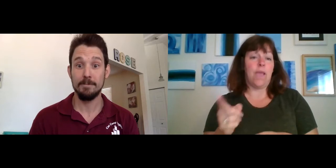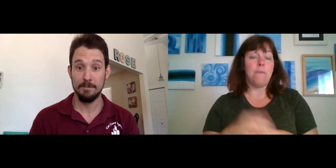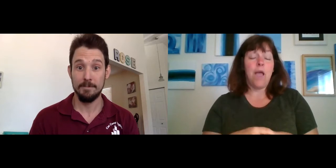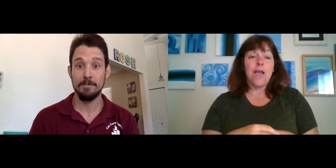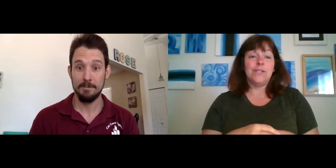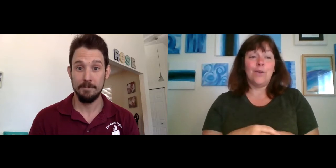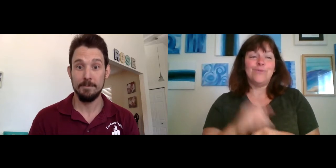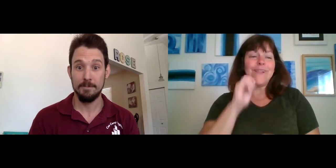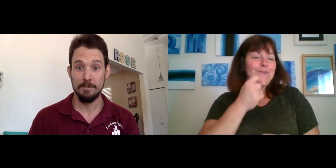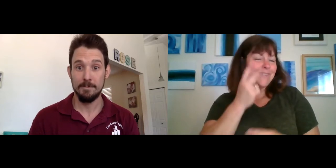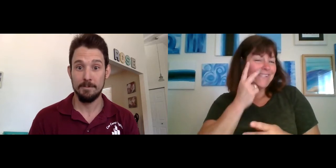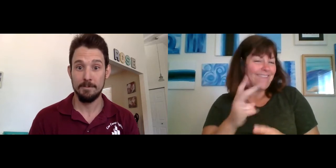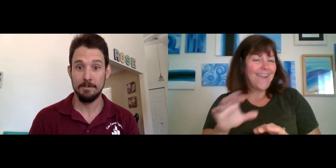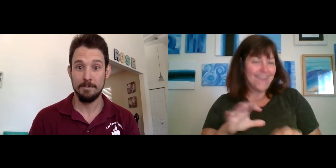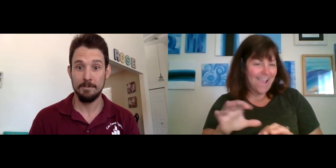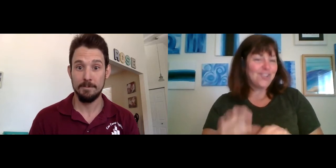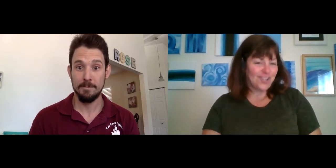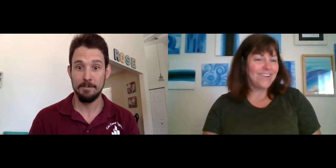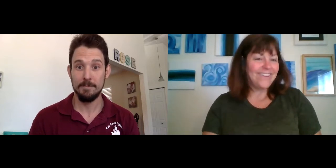them so it's really cool to see that in action